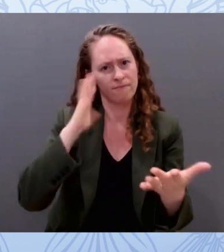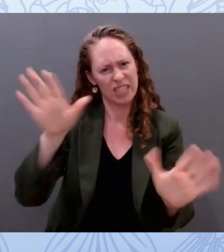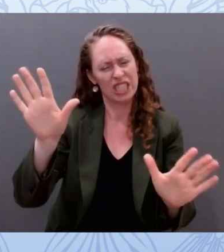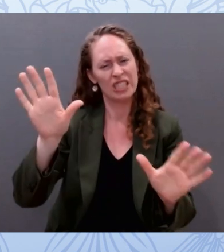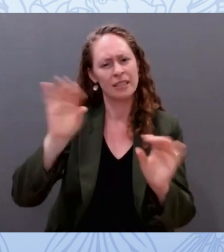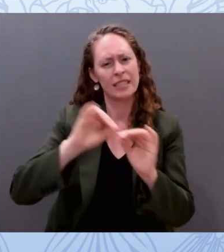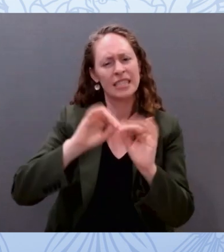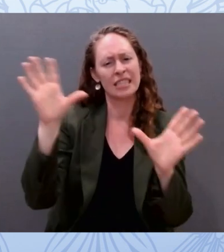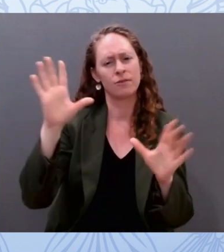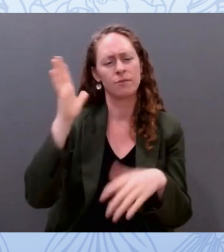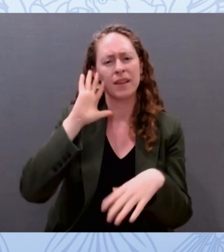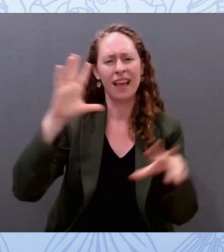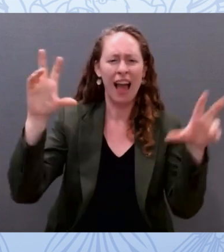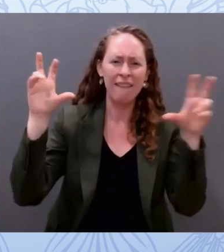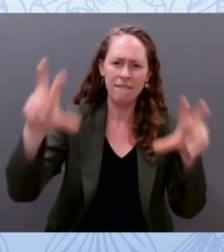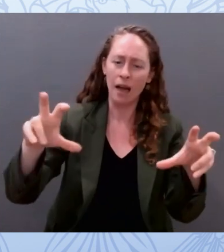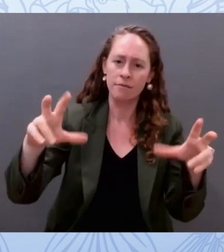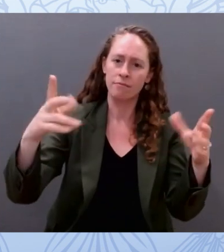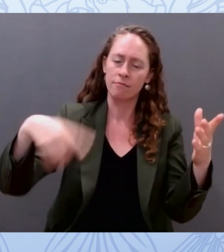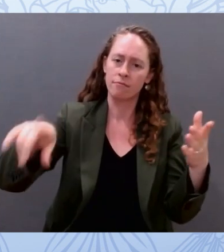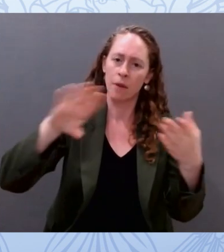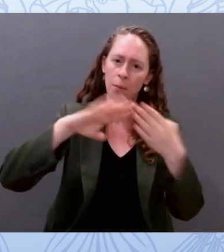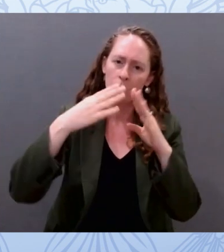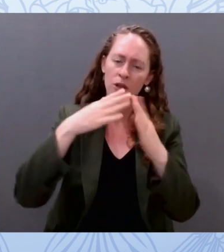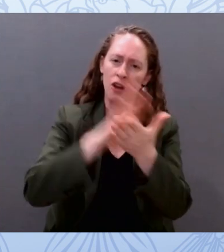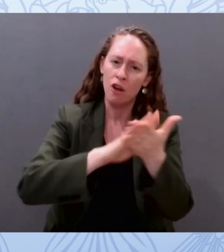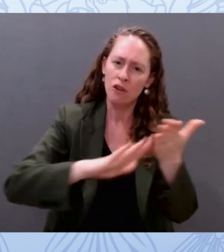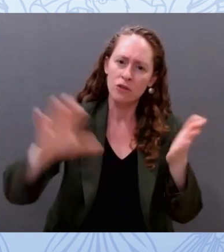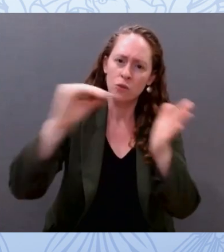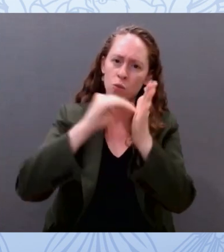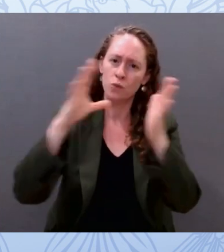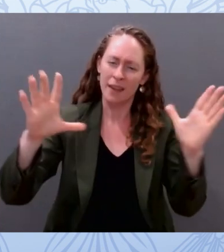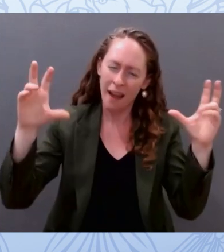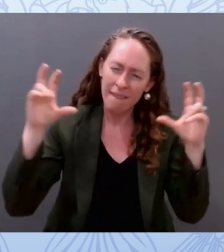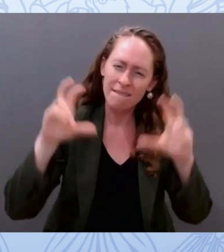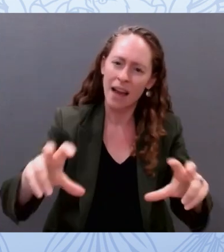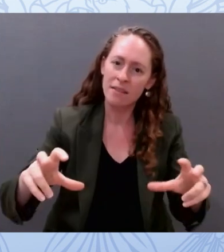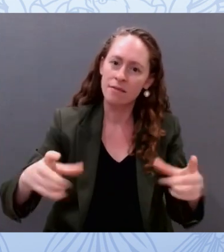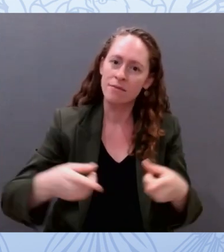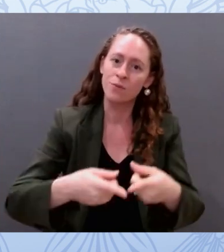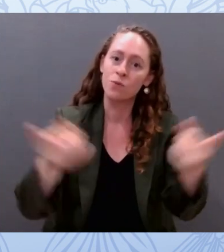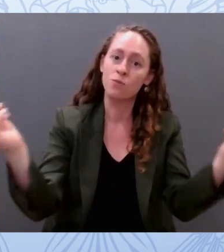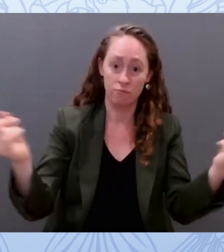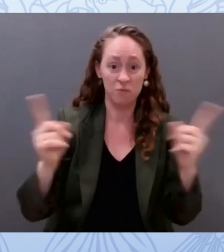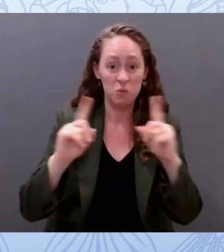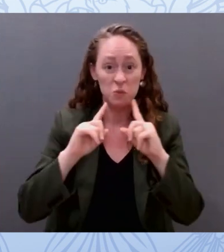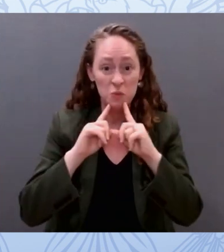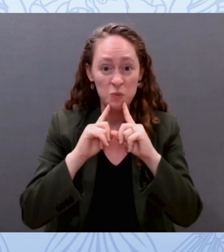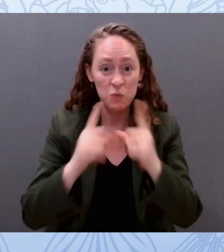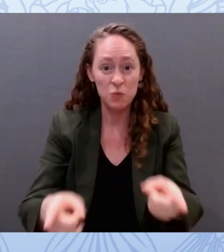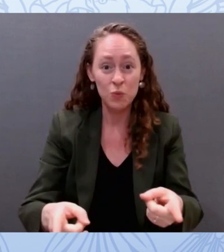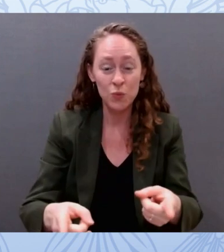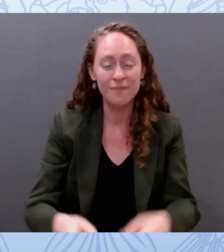and in all of you through the College Promise Program. And as you know,